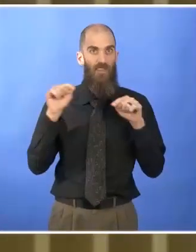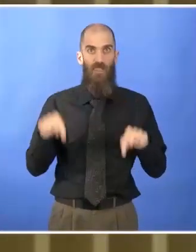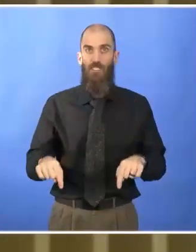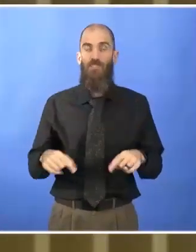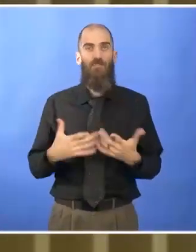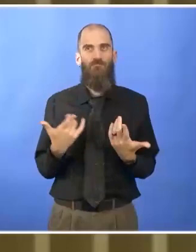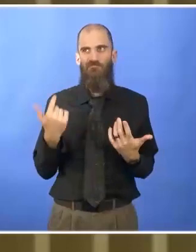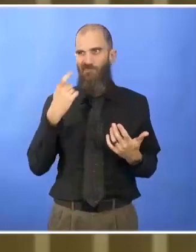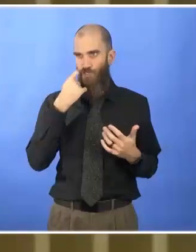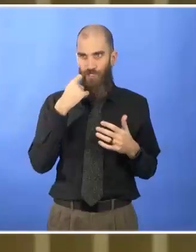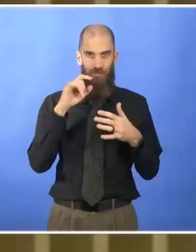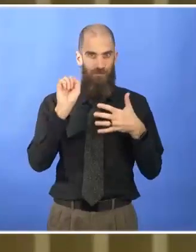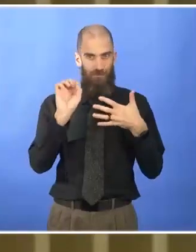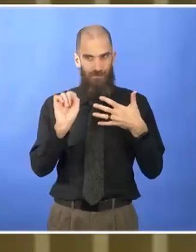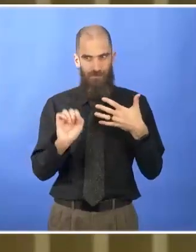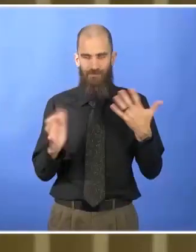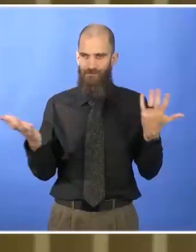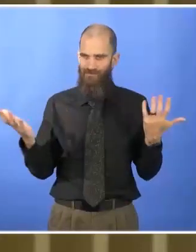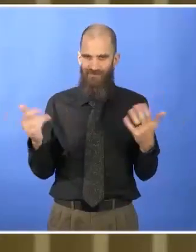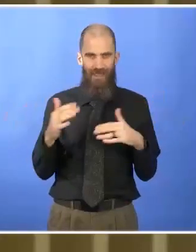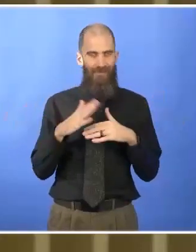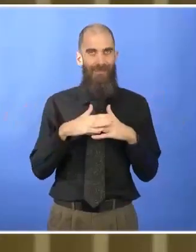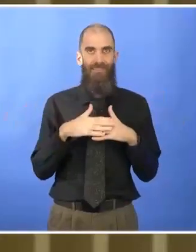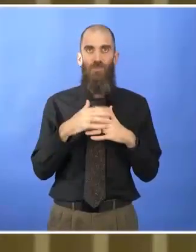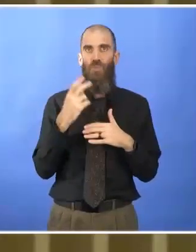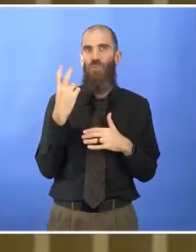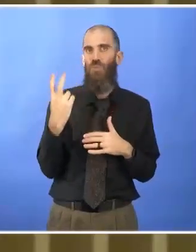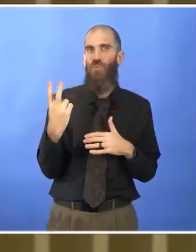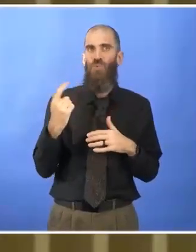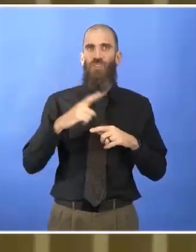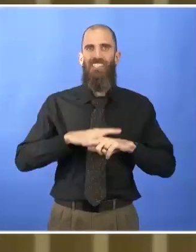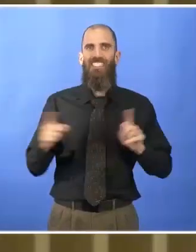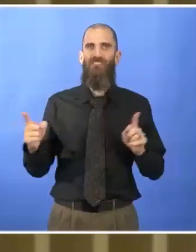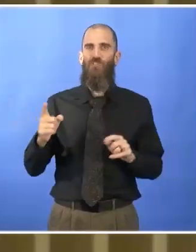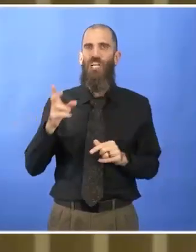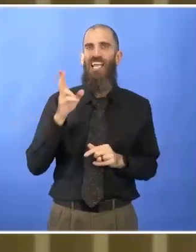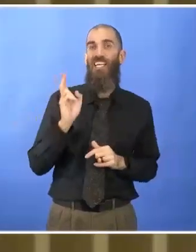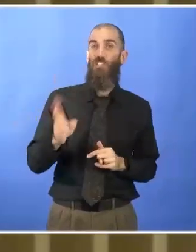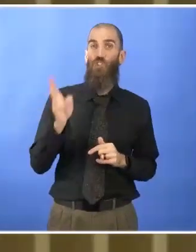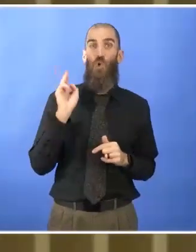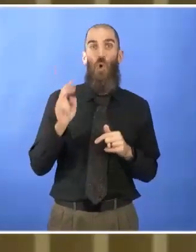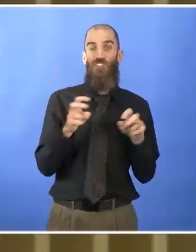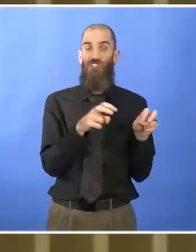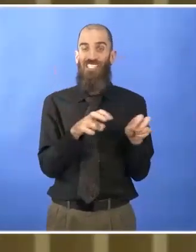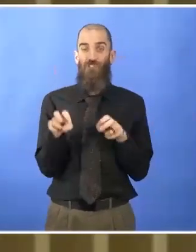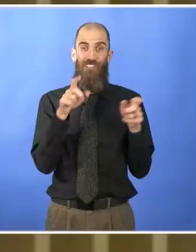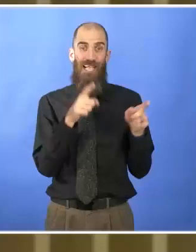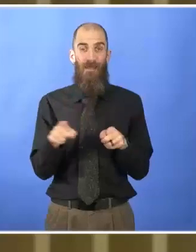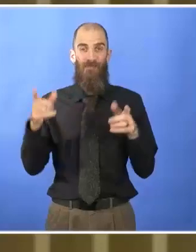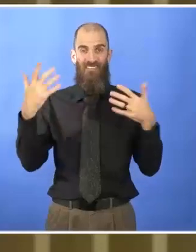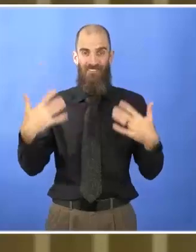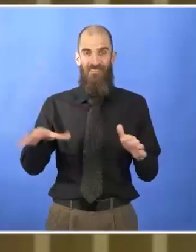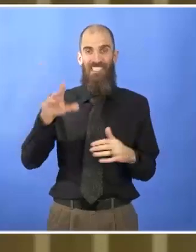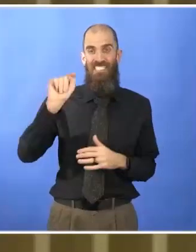THERE ARE TWO DIFFERENT HISTORIC TRANSITIONS COMING